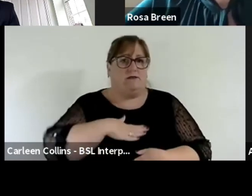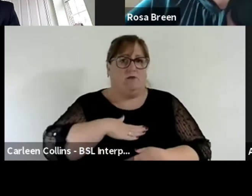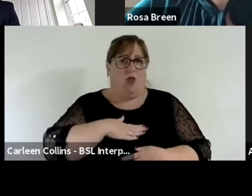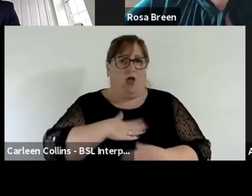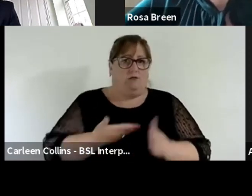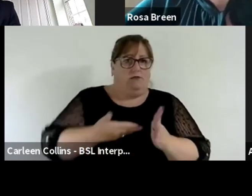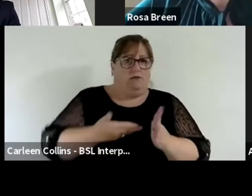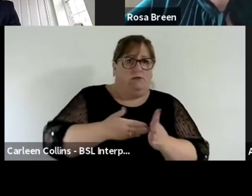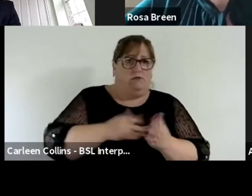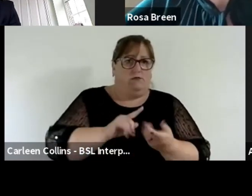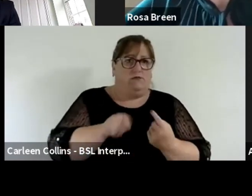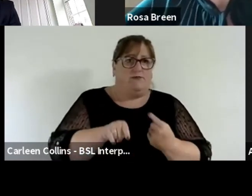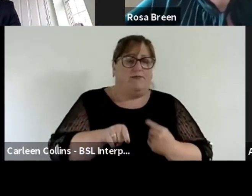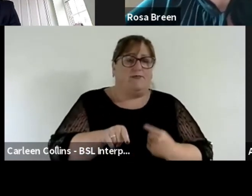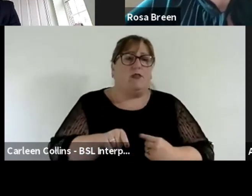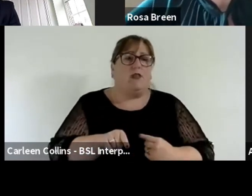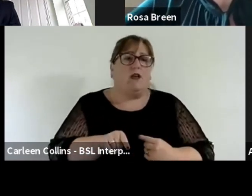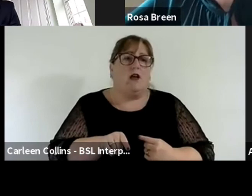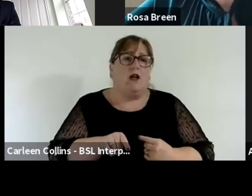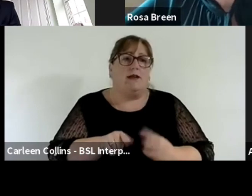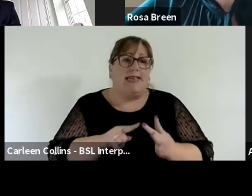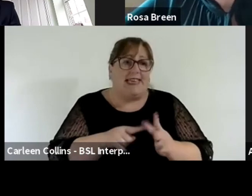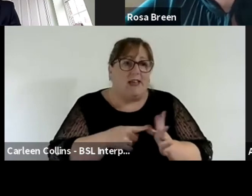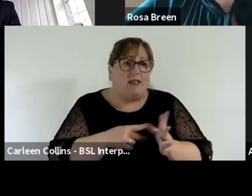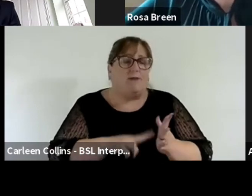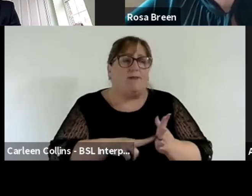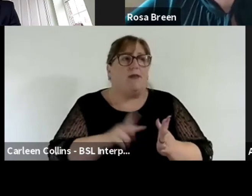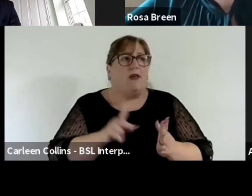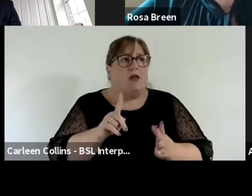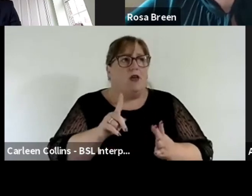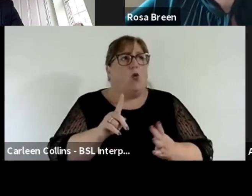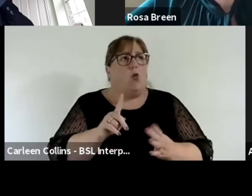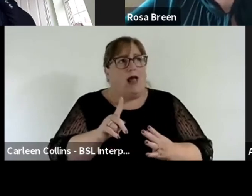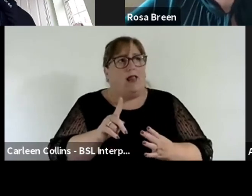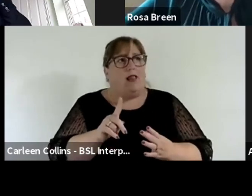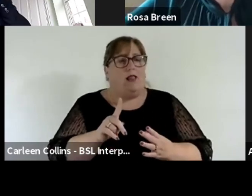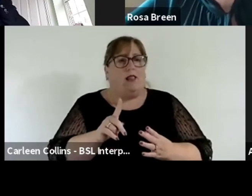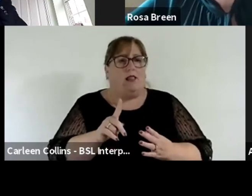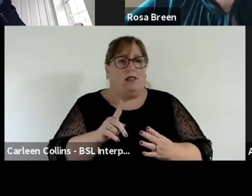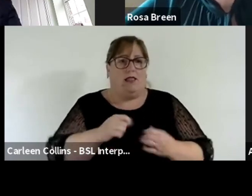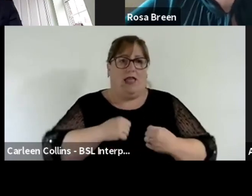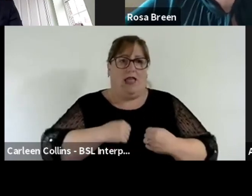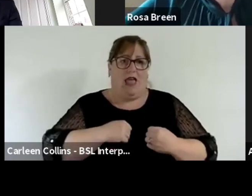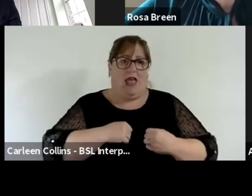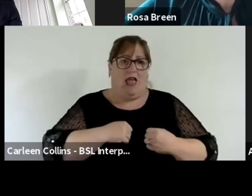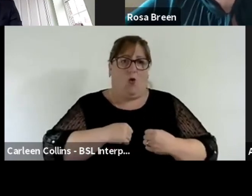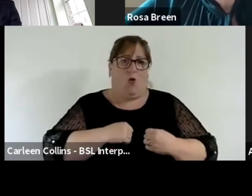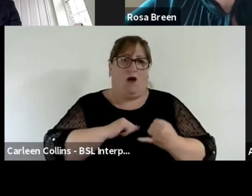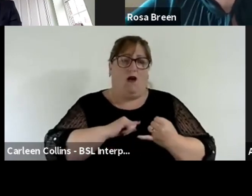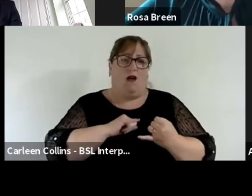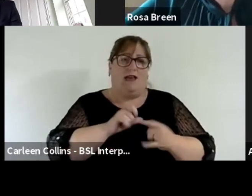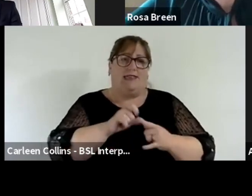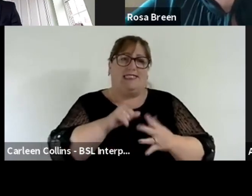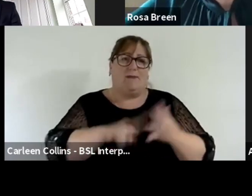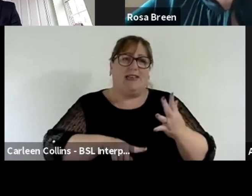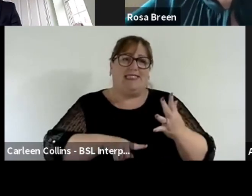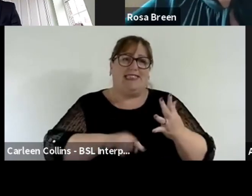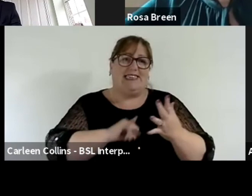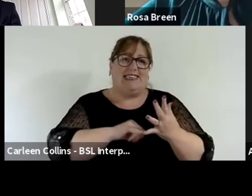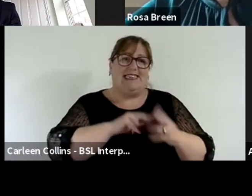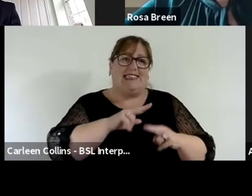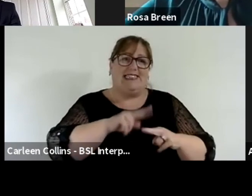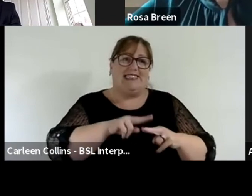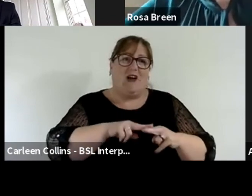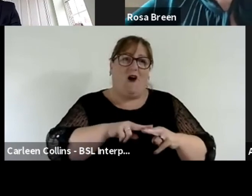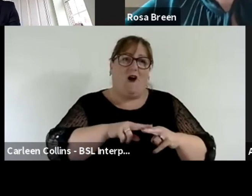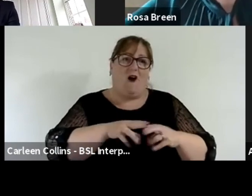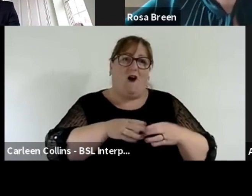Does anybody else want to answer that before we move on to the next question?